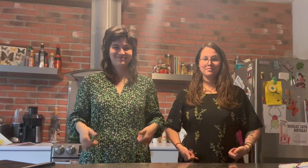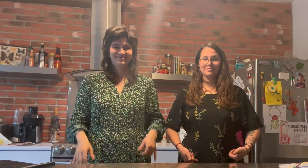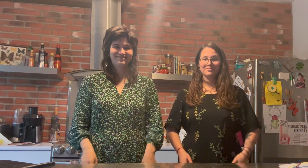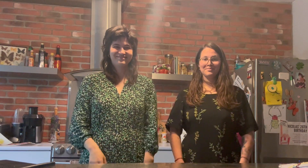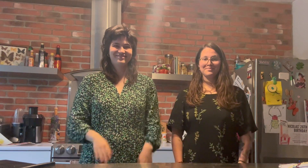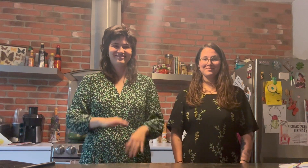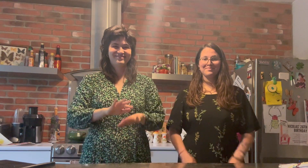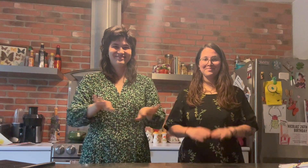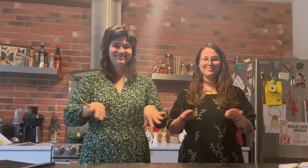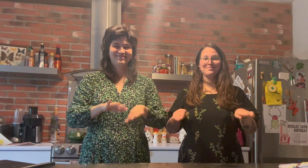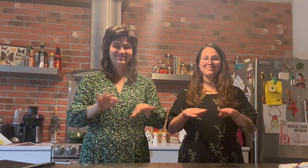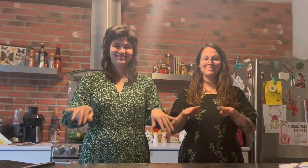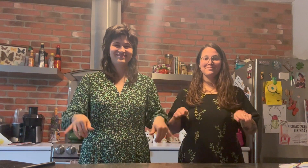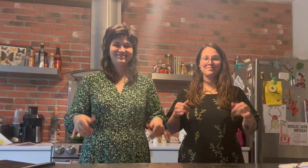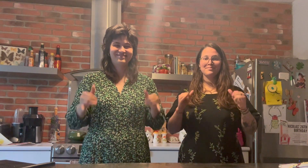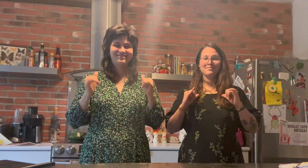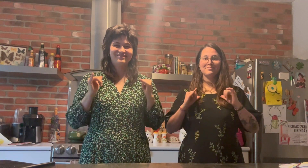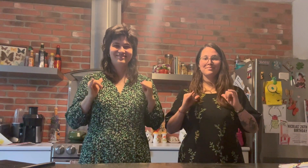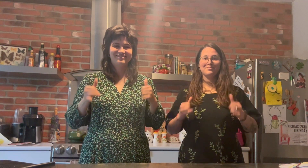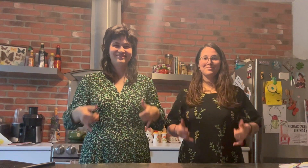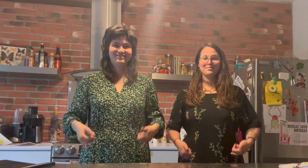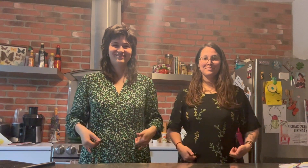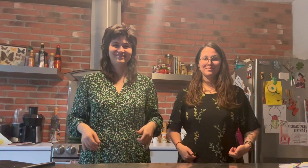Your palms are facing your torso